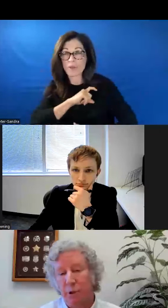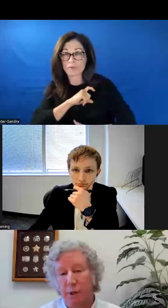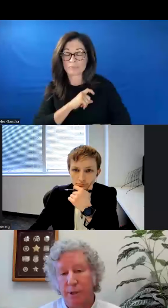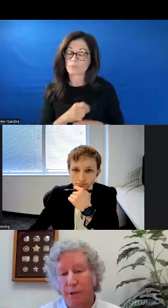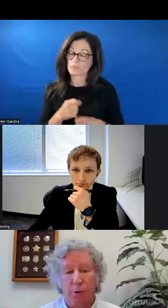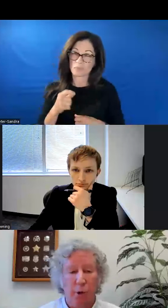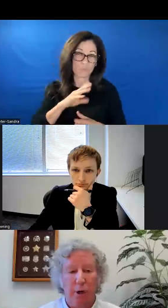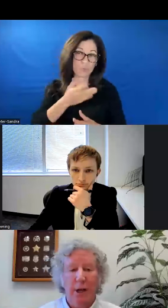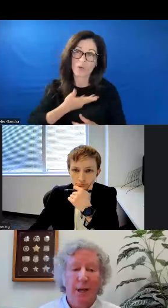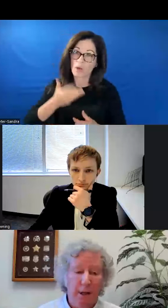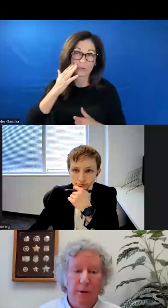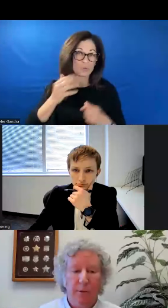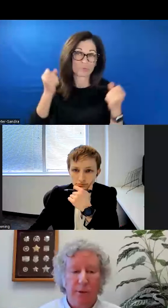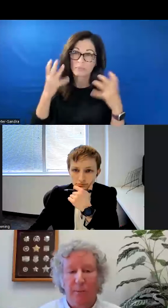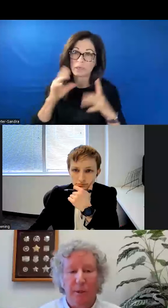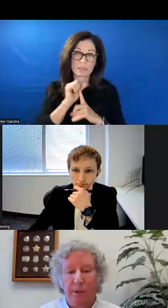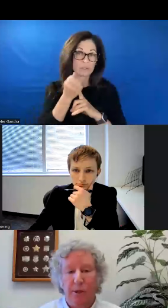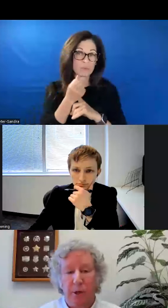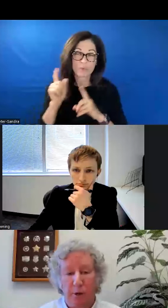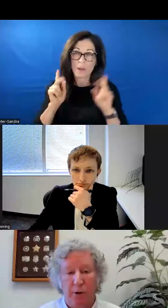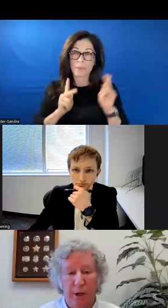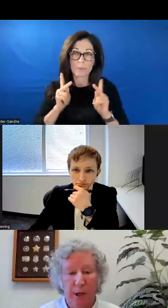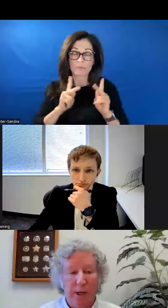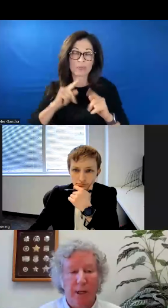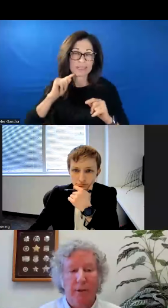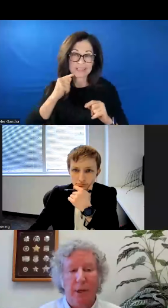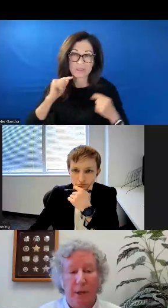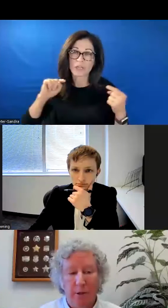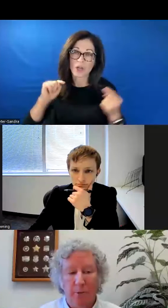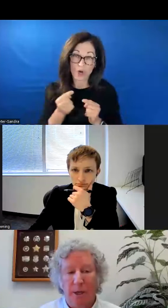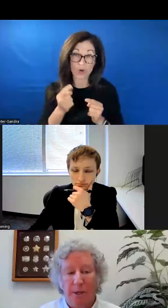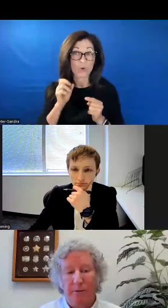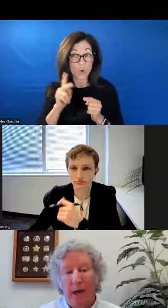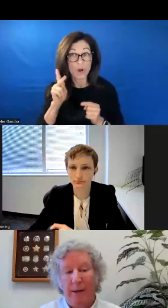SITUATIONS WHERE INDIVIDUALS ARE HURT OR KILLED BECAUSE OF THAT